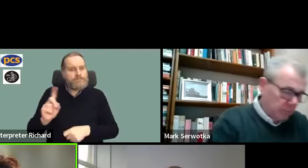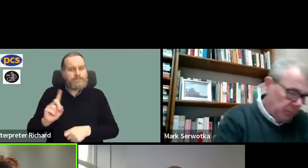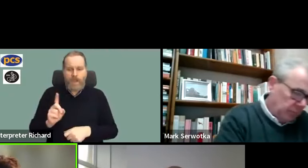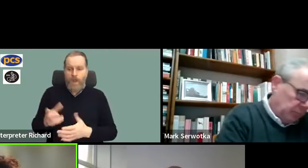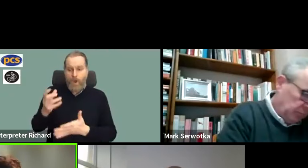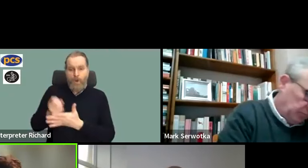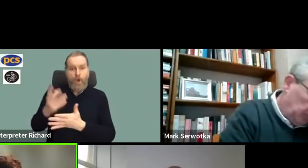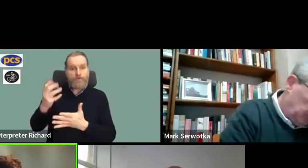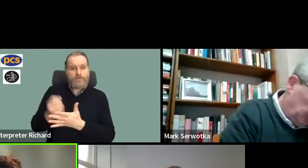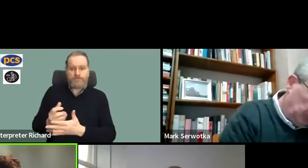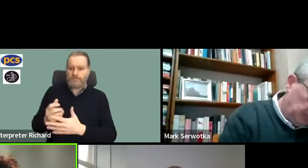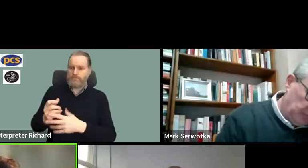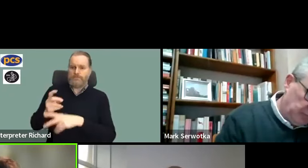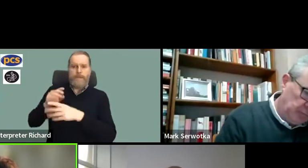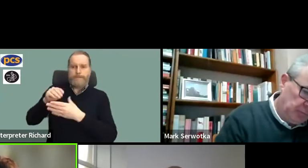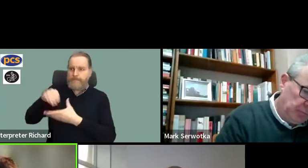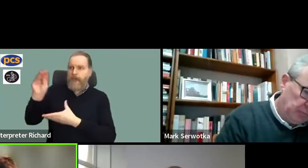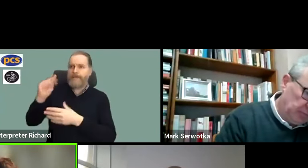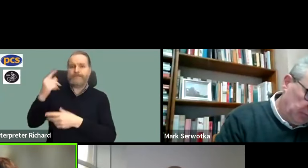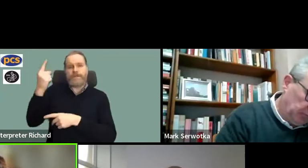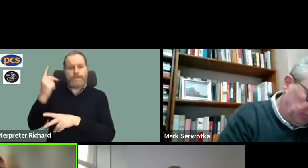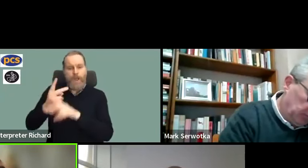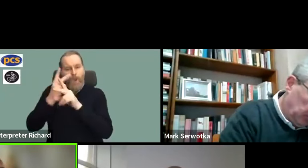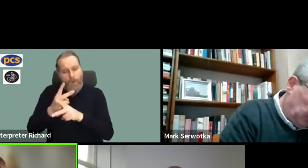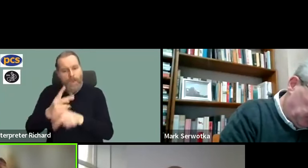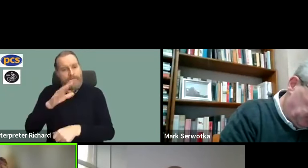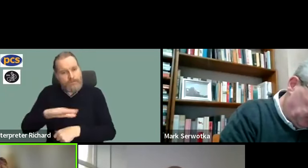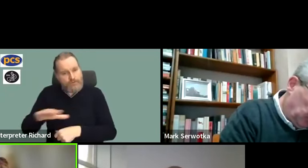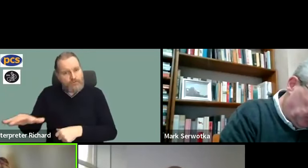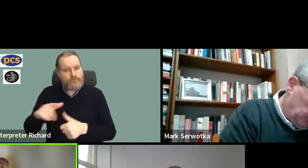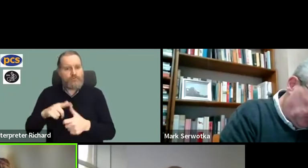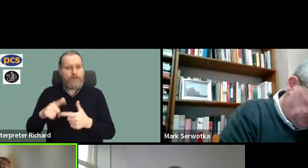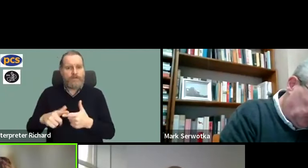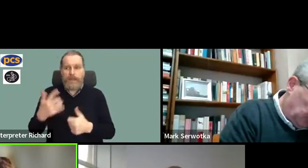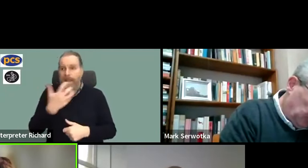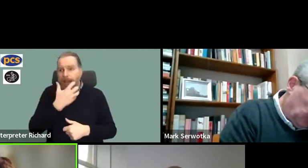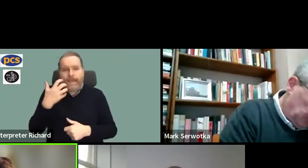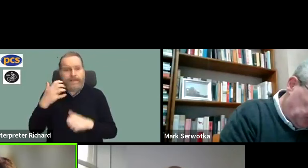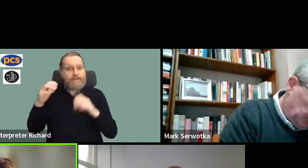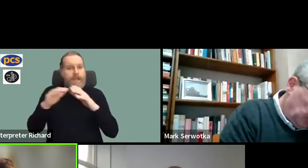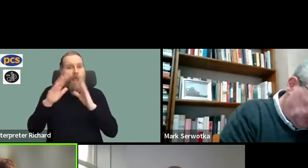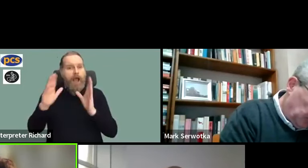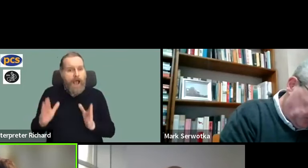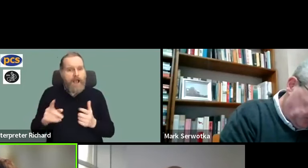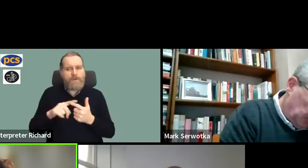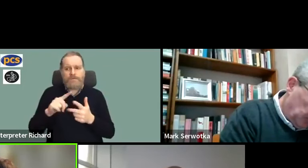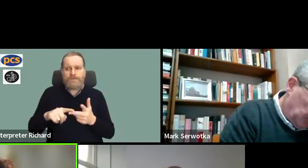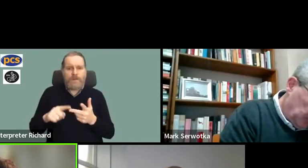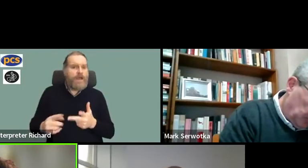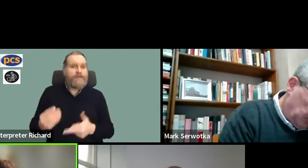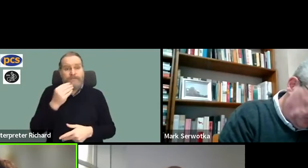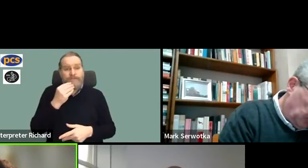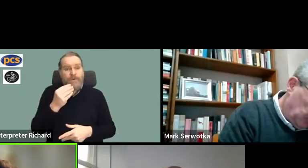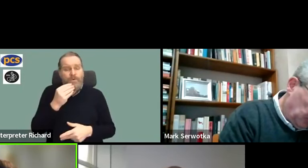care, the increased cost to heat our homes and heat our homes and to put ut foot in the table for our put foot in the table for our family's decent food in the